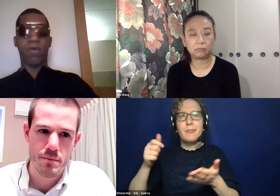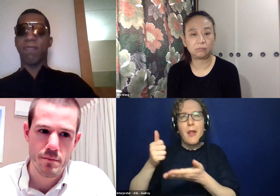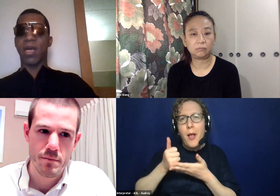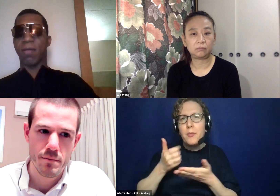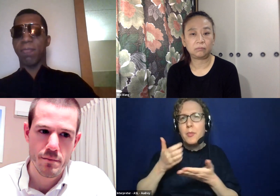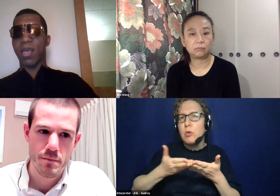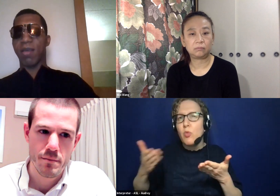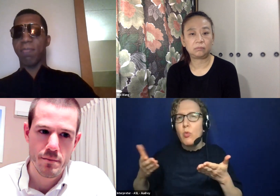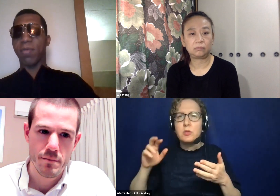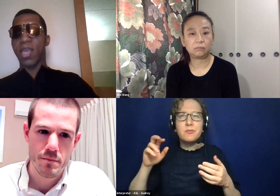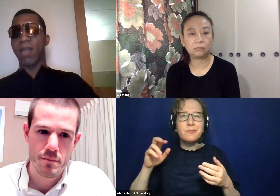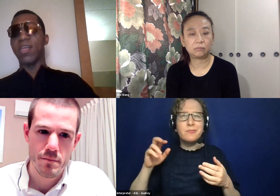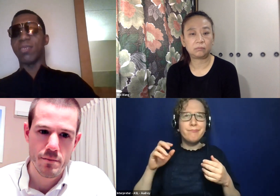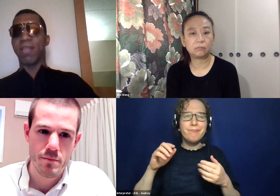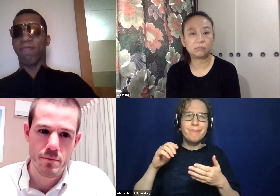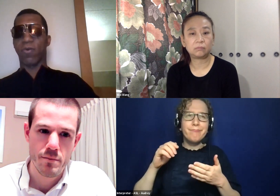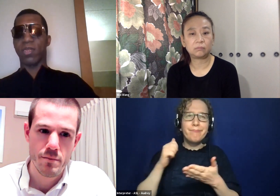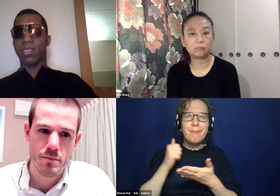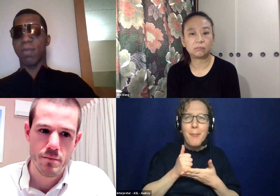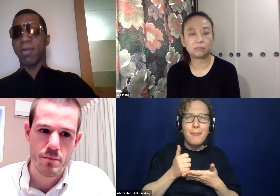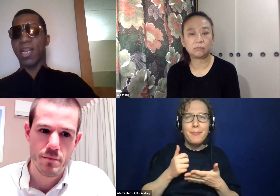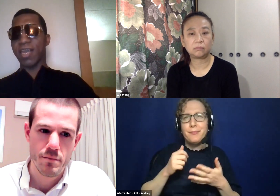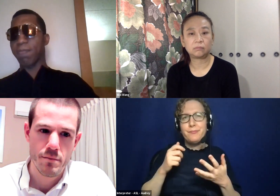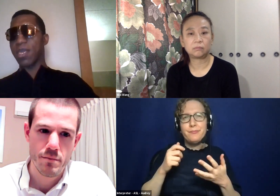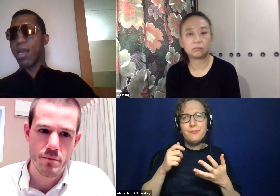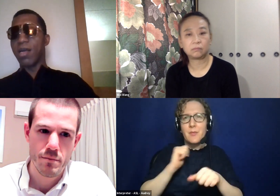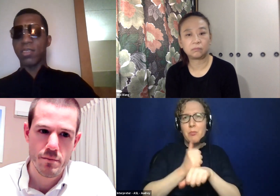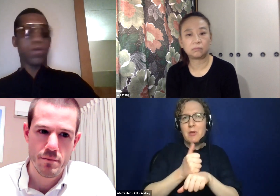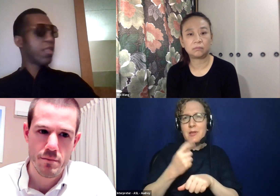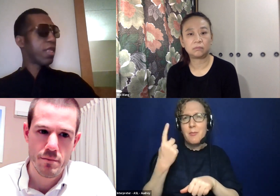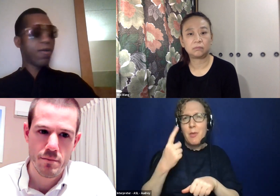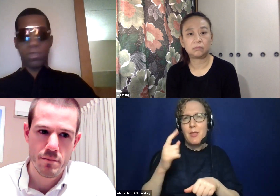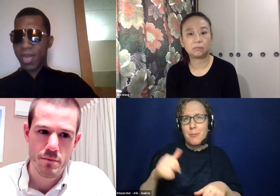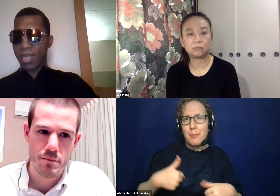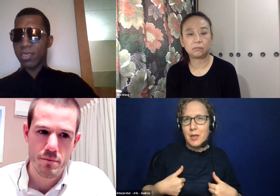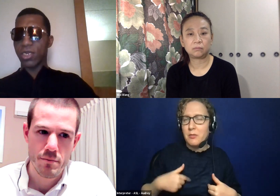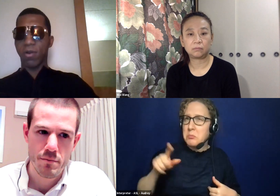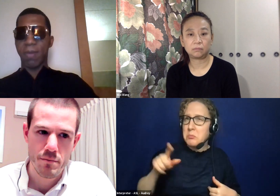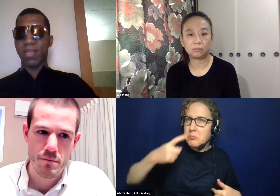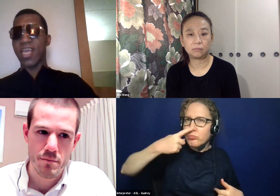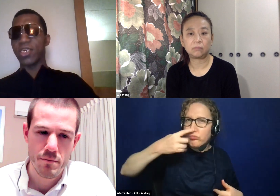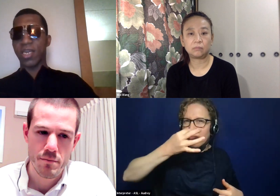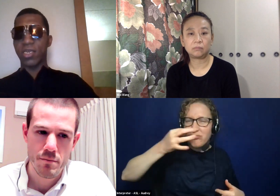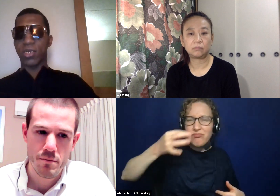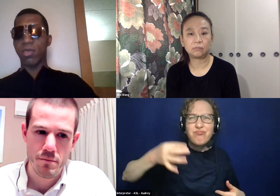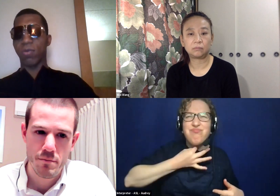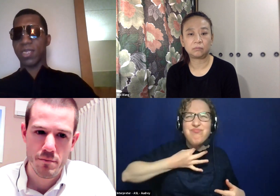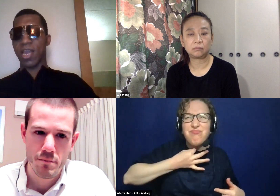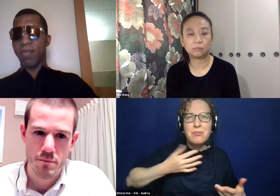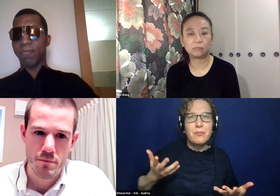or arrangement for somebody like me, so that was when I got to know about Education USA,